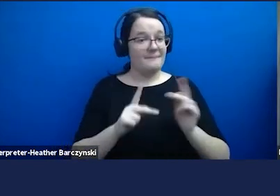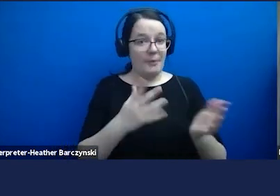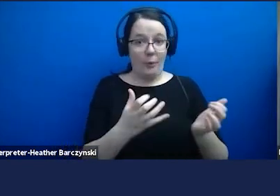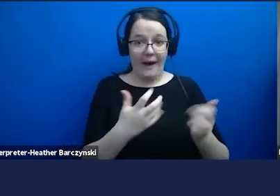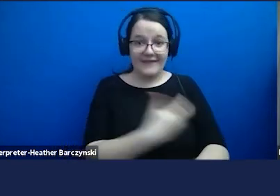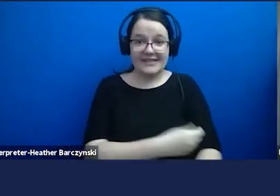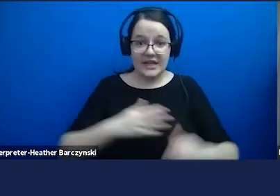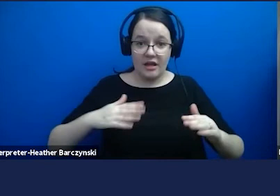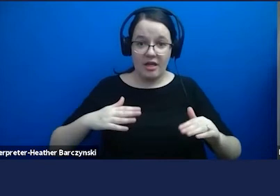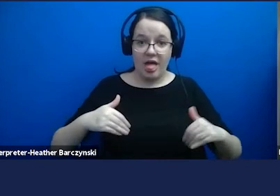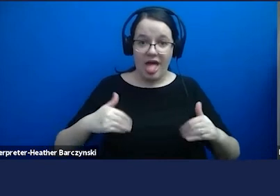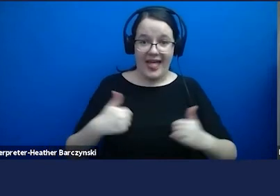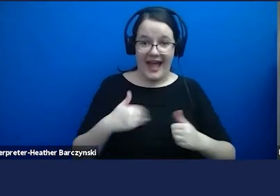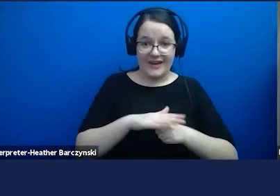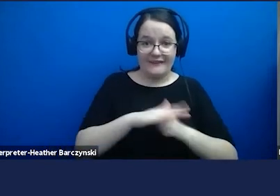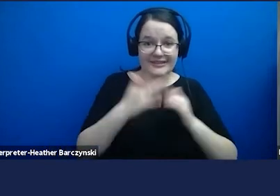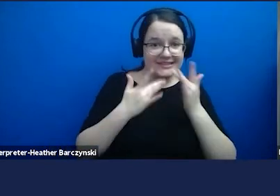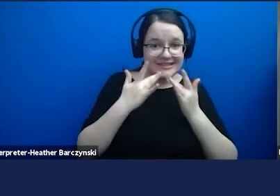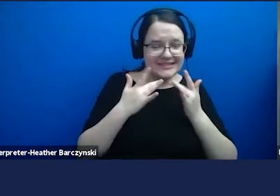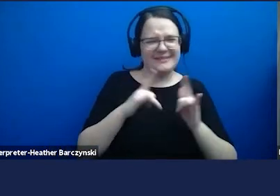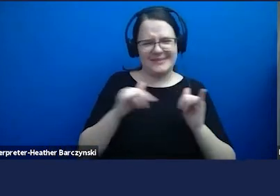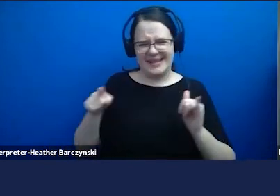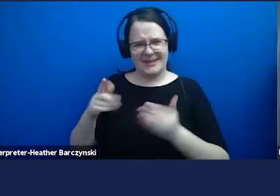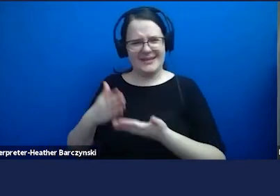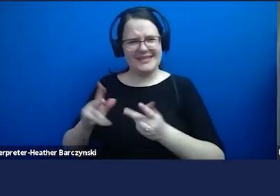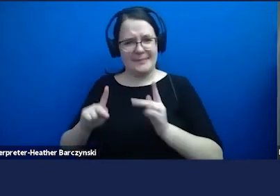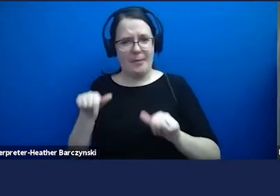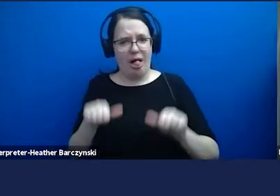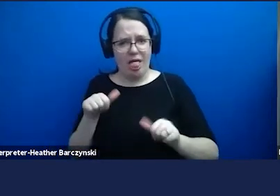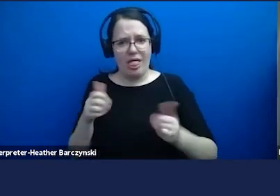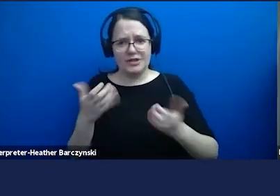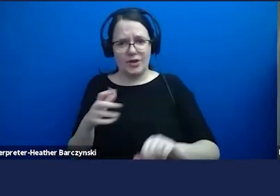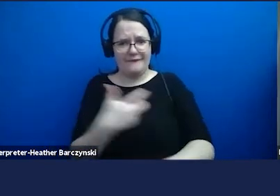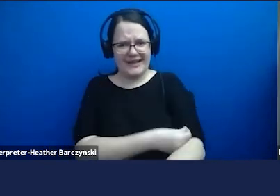but there are also pockets of hesitancy that are very very important to address thank you